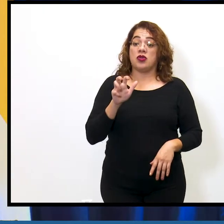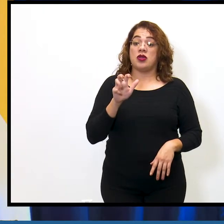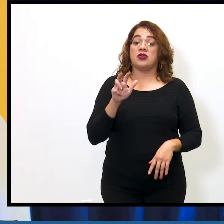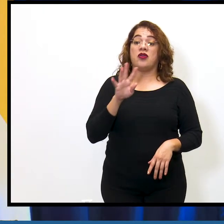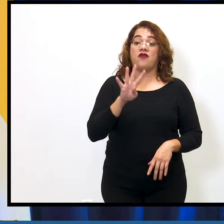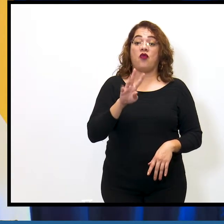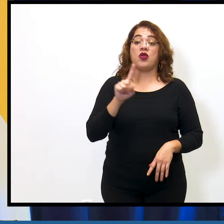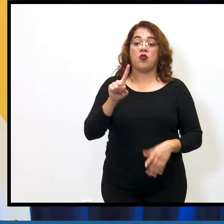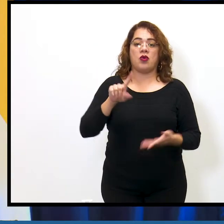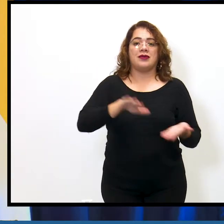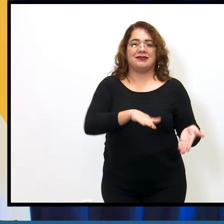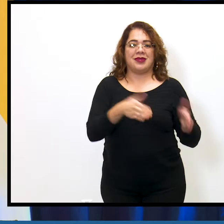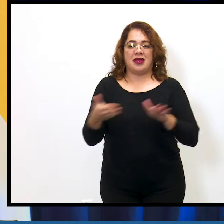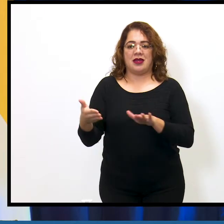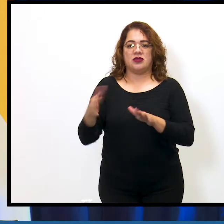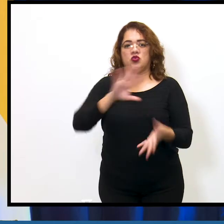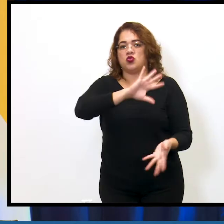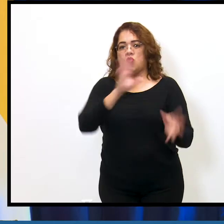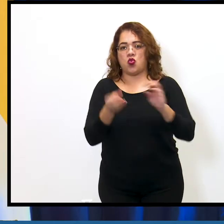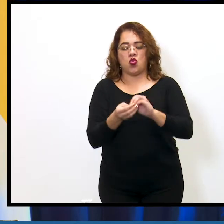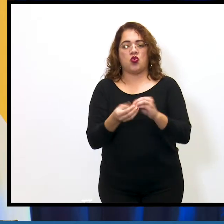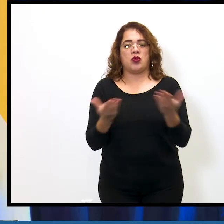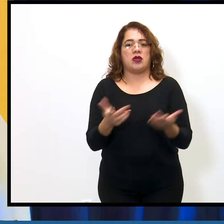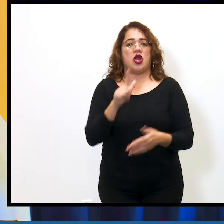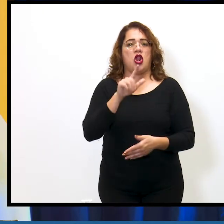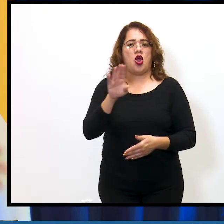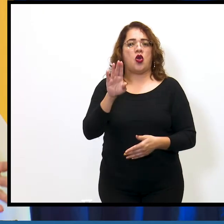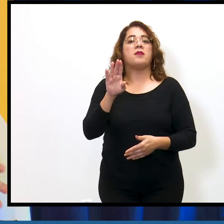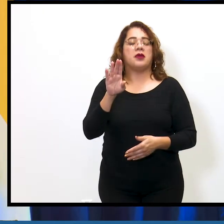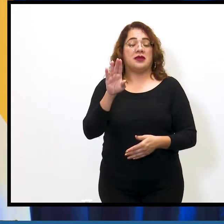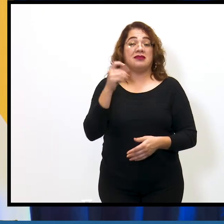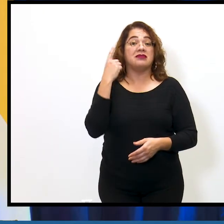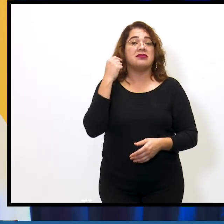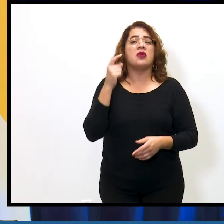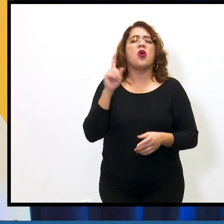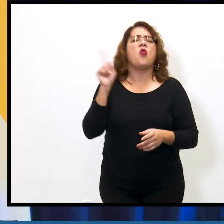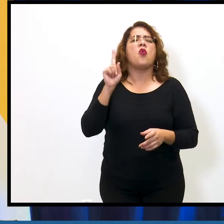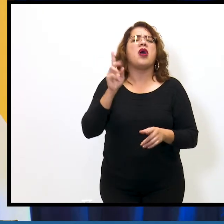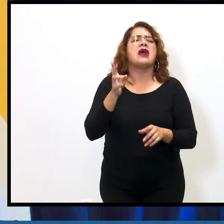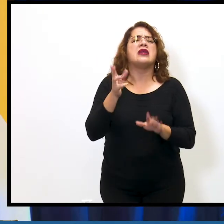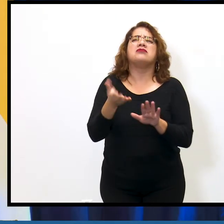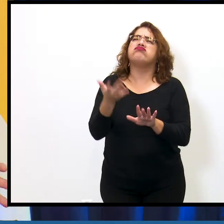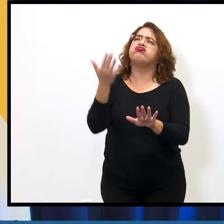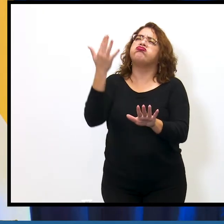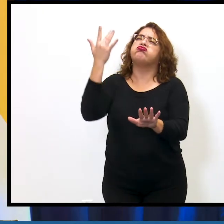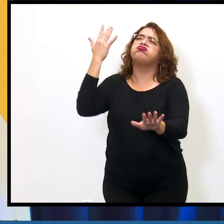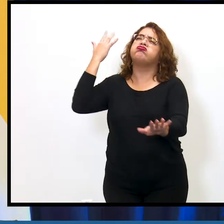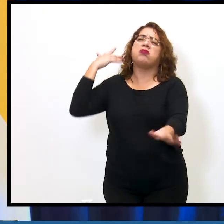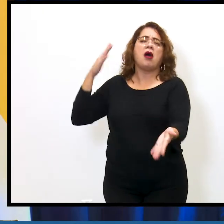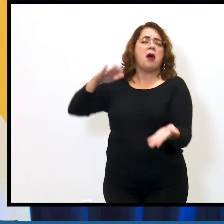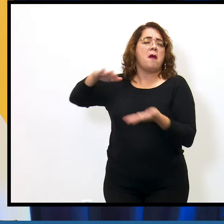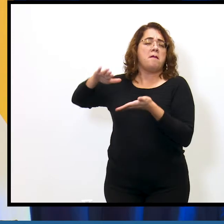there has been no moment in our city's history, not one, where we have lost this many people and